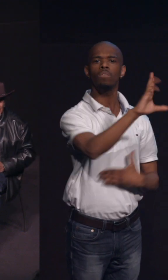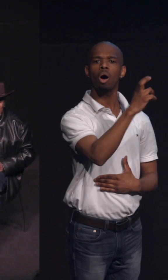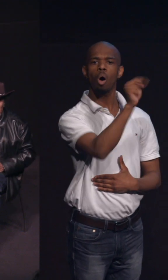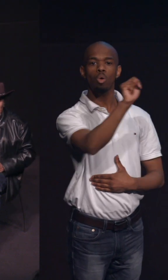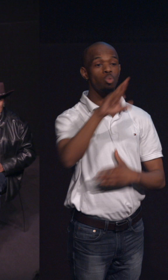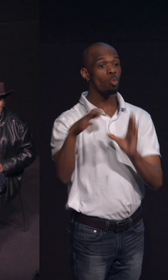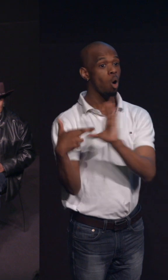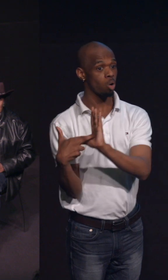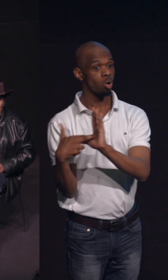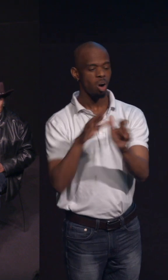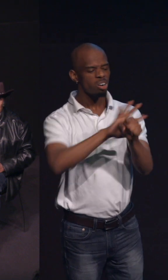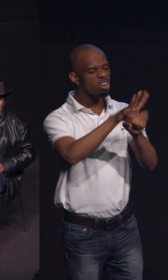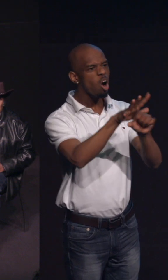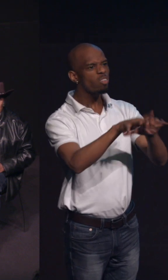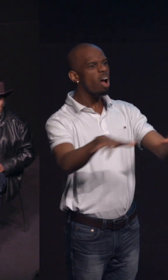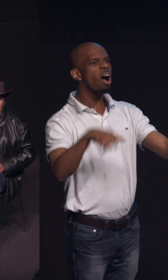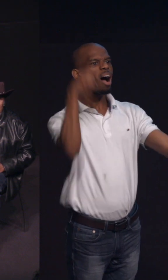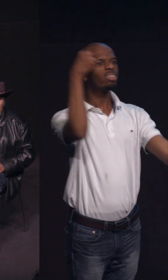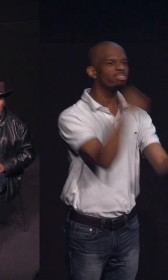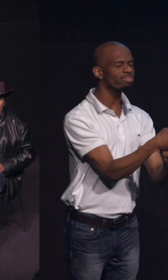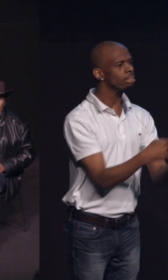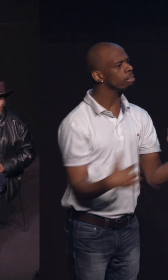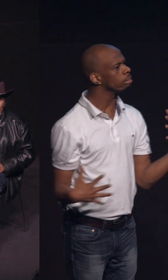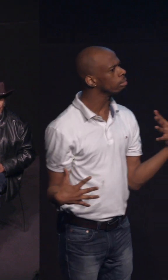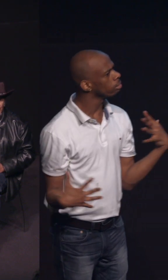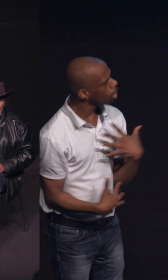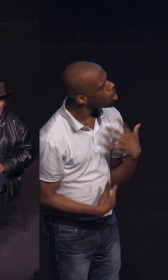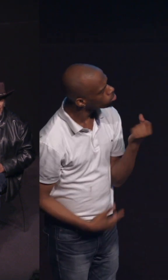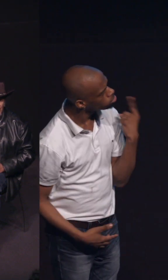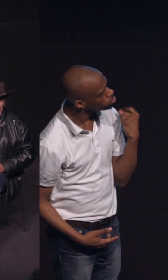To me, the next thing that's gonna happen to us is the food,